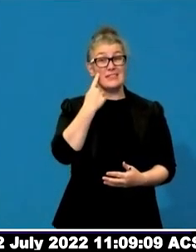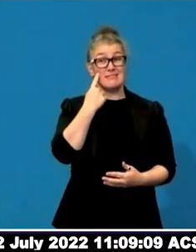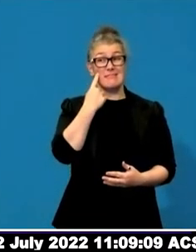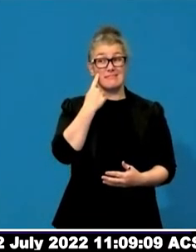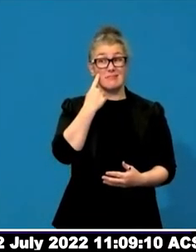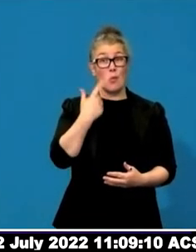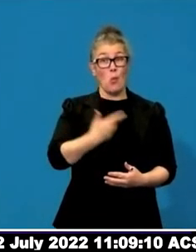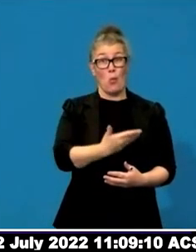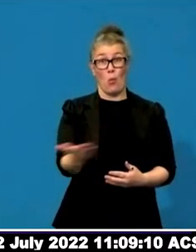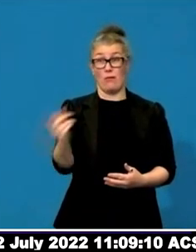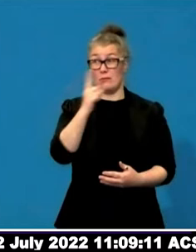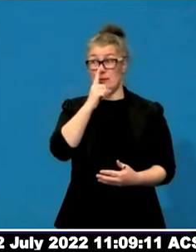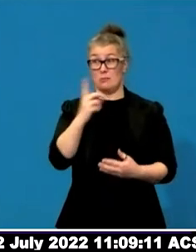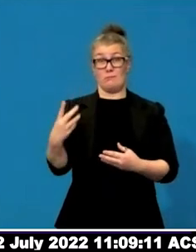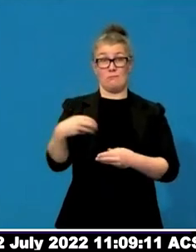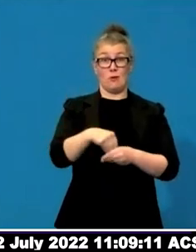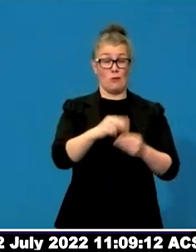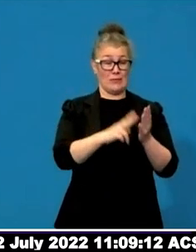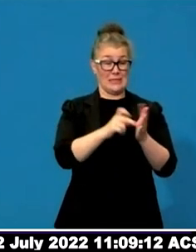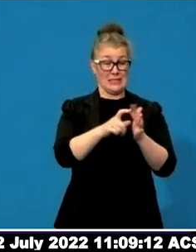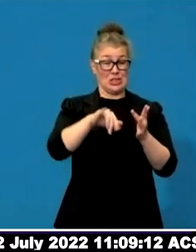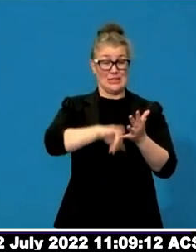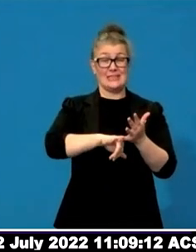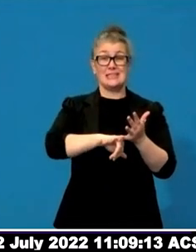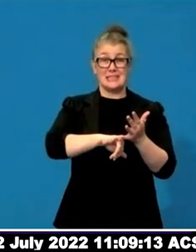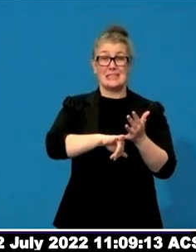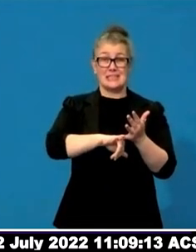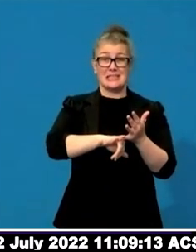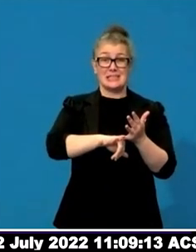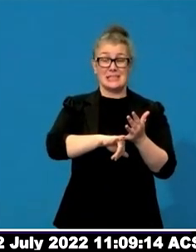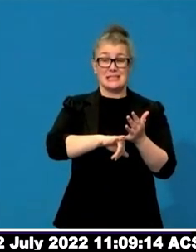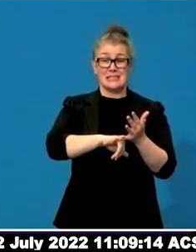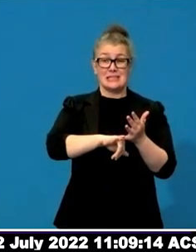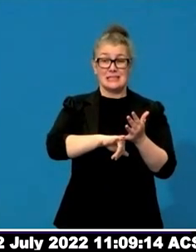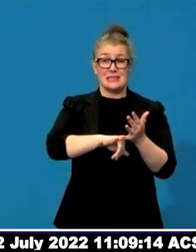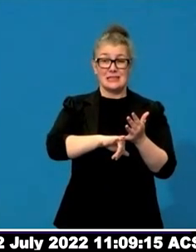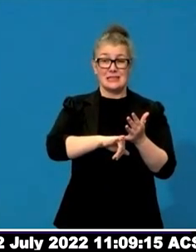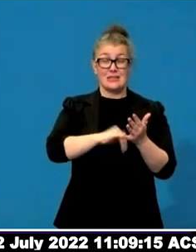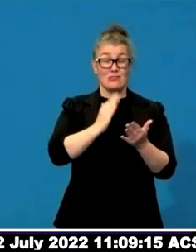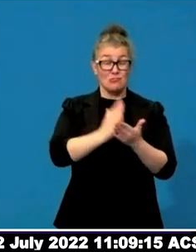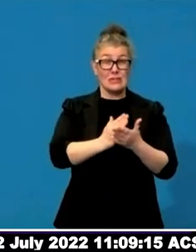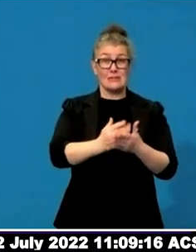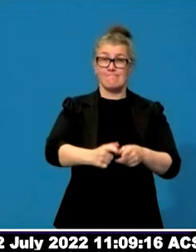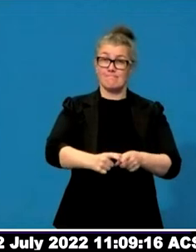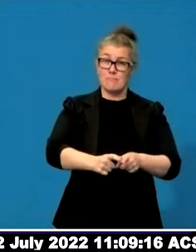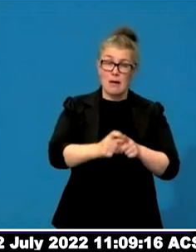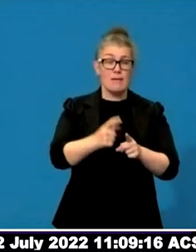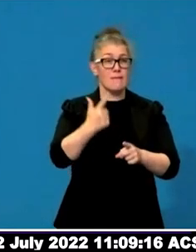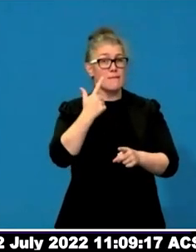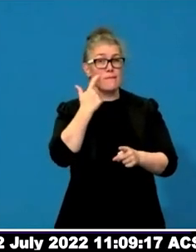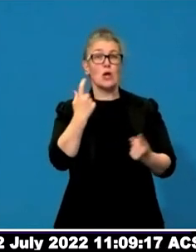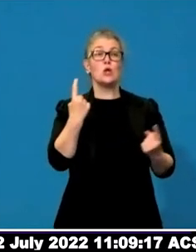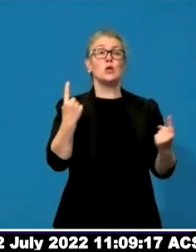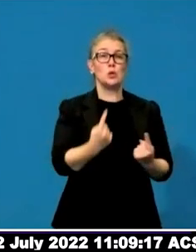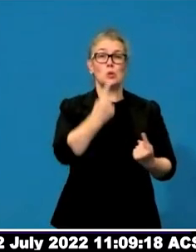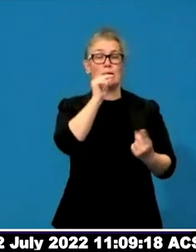that it is often very difficult to find the right person to talk to,